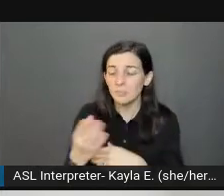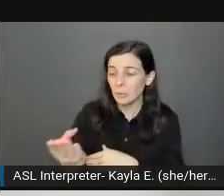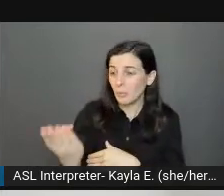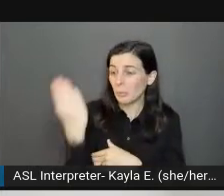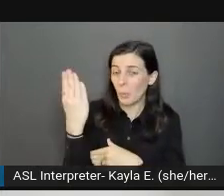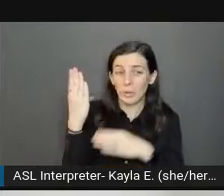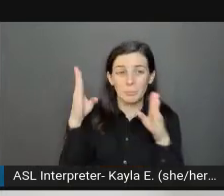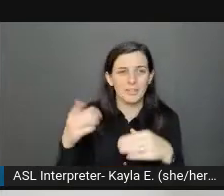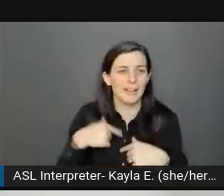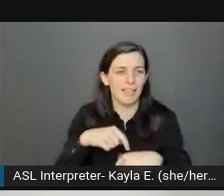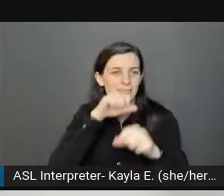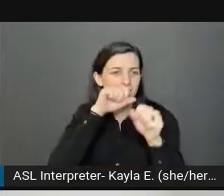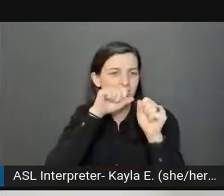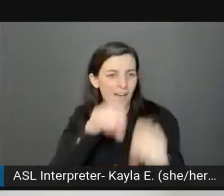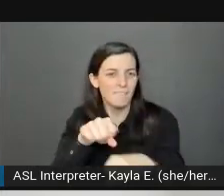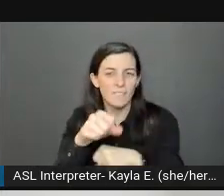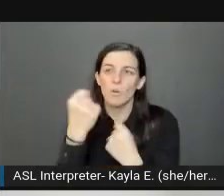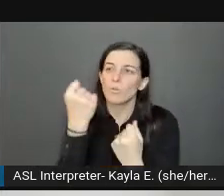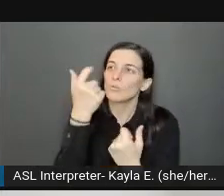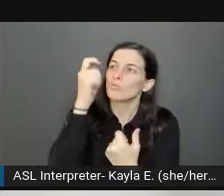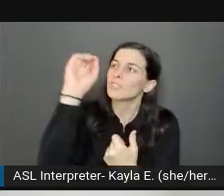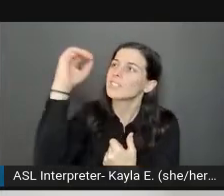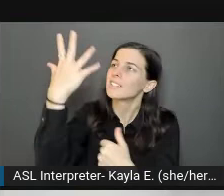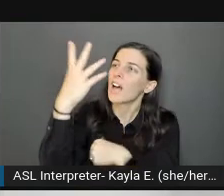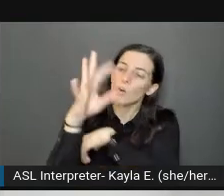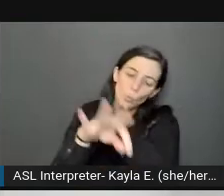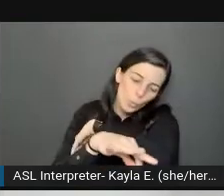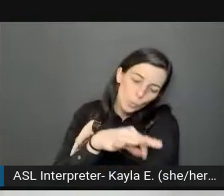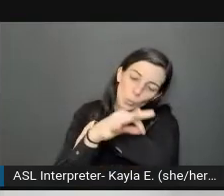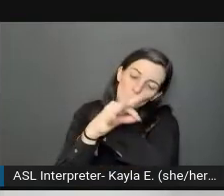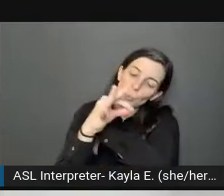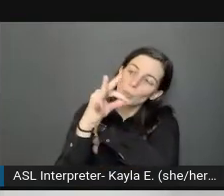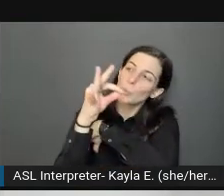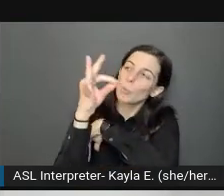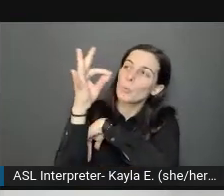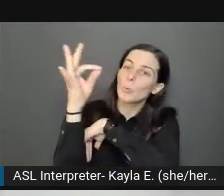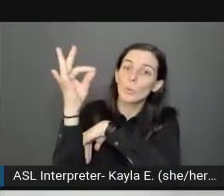I'm a runner, so you can imagine that when I run in the morning, it's one of my favorite times.